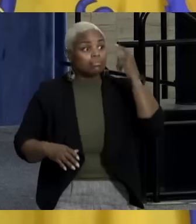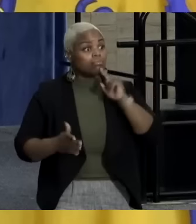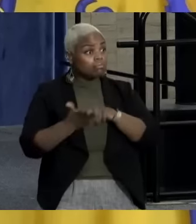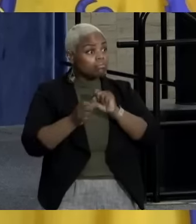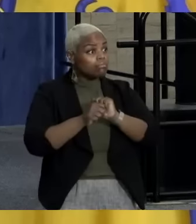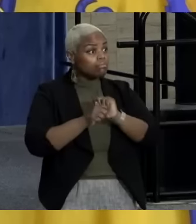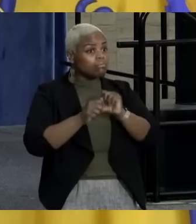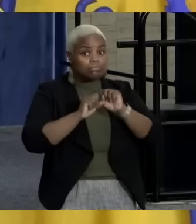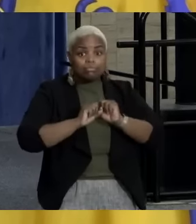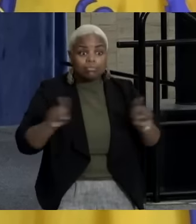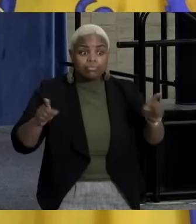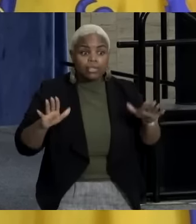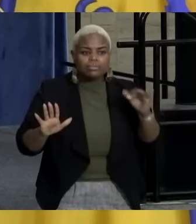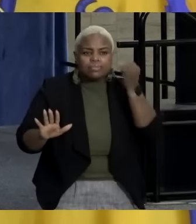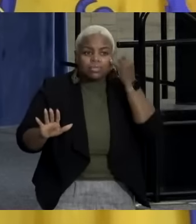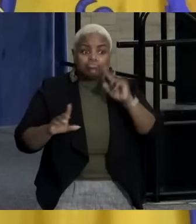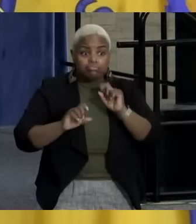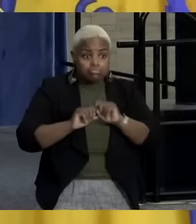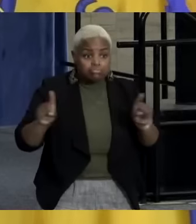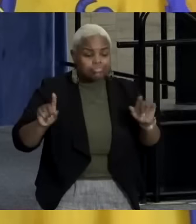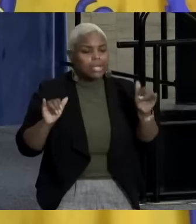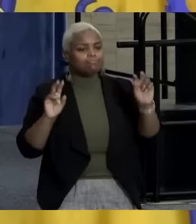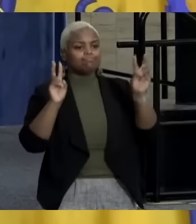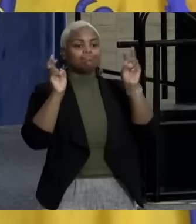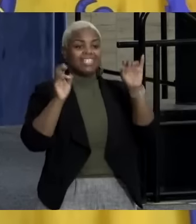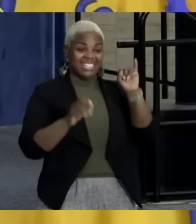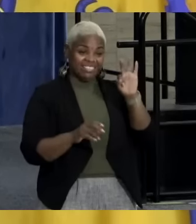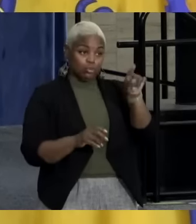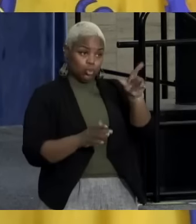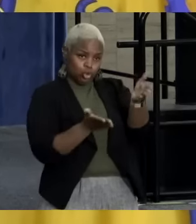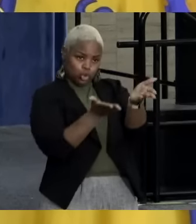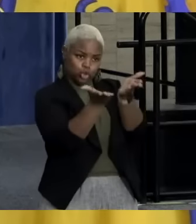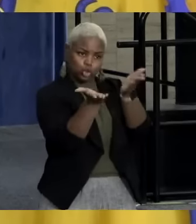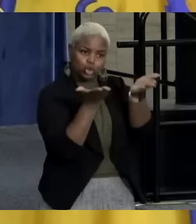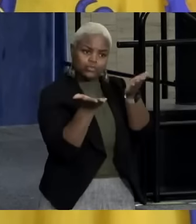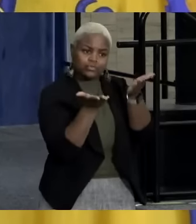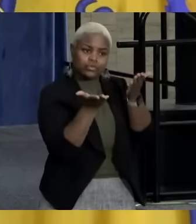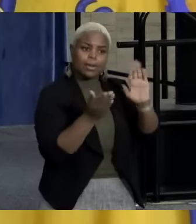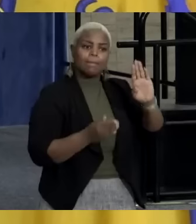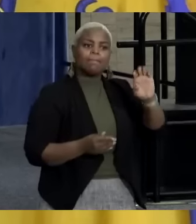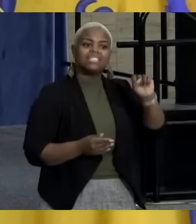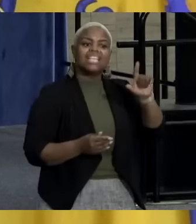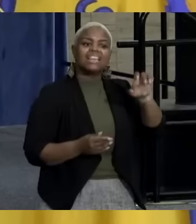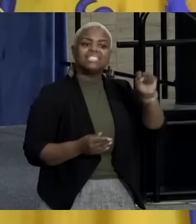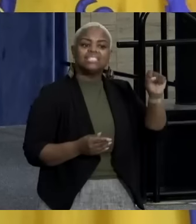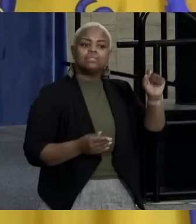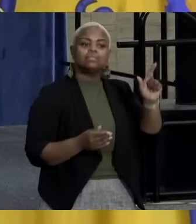if you" -- quote -- "if you stir baseless fear around something so sensitive that is